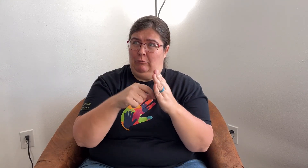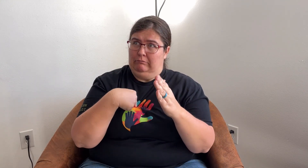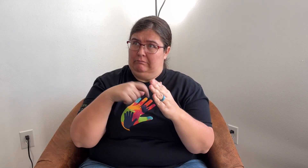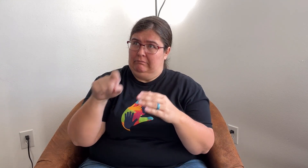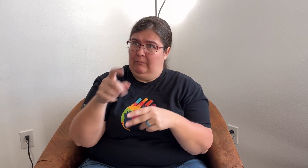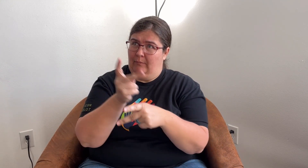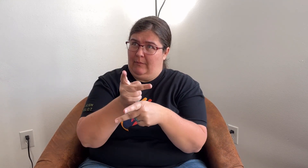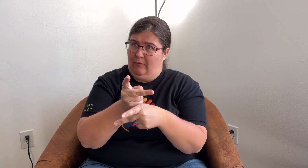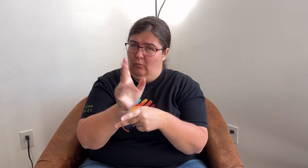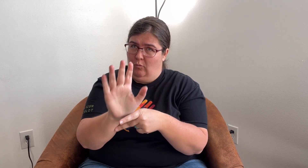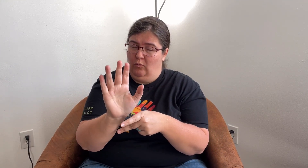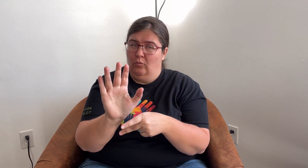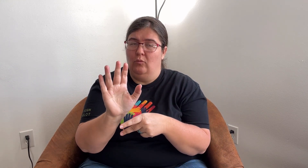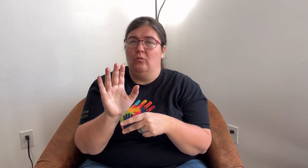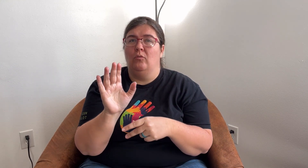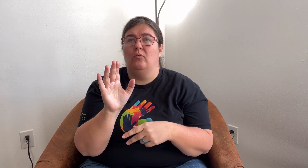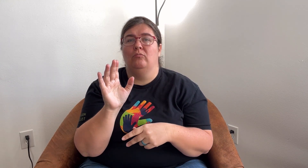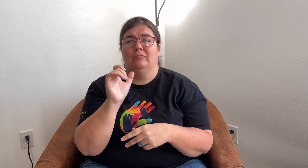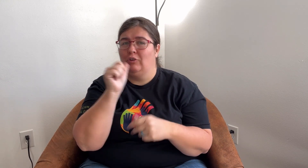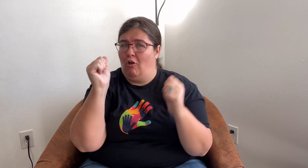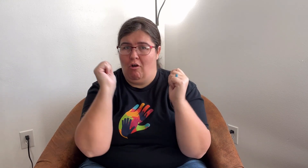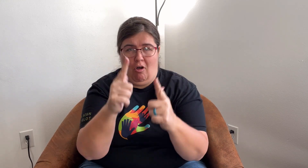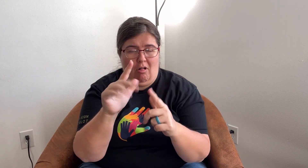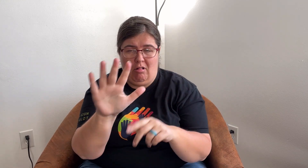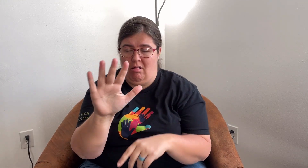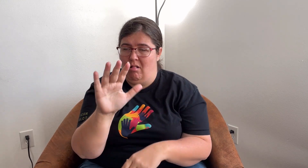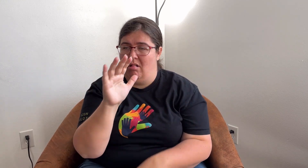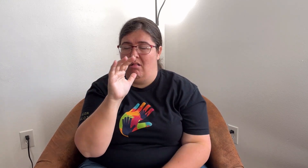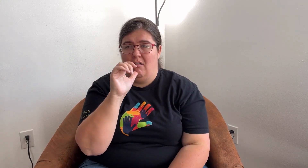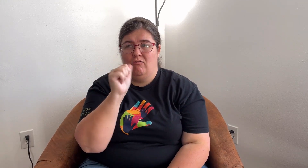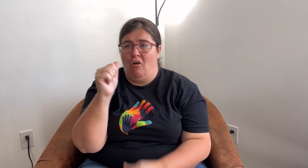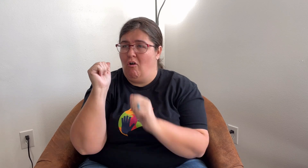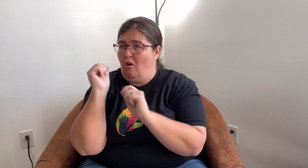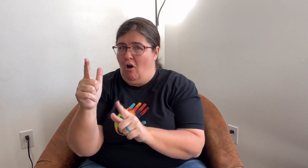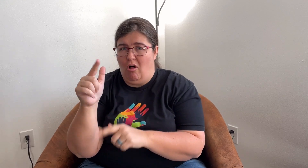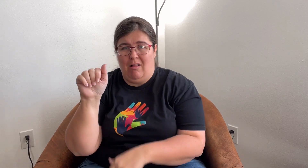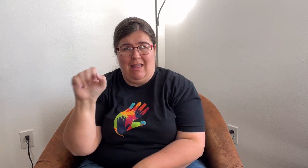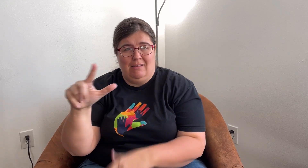I need to be careful in this video because this isn't everyone. Not